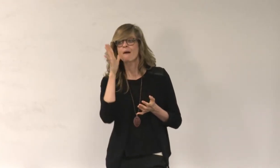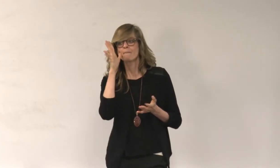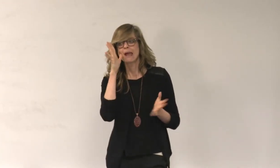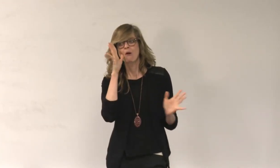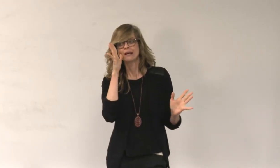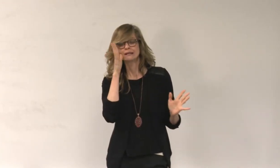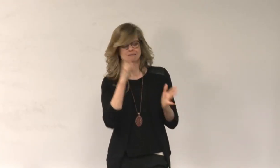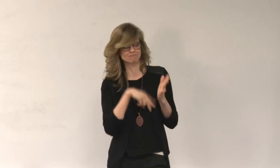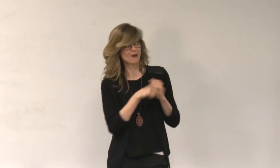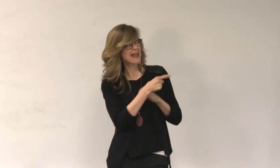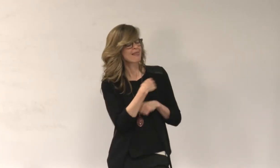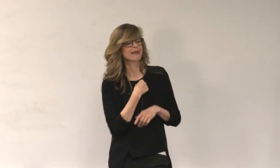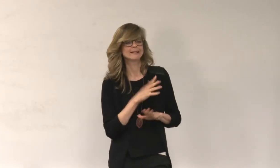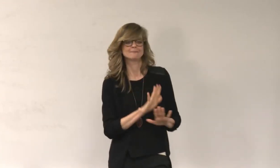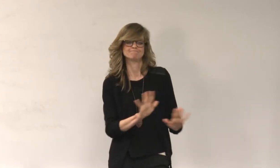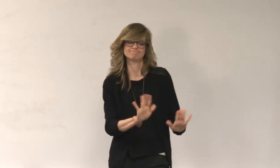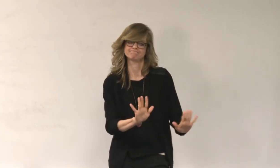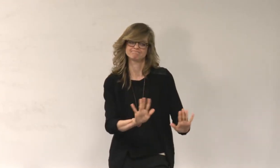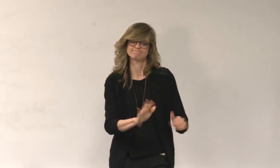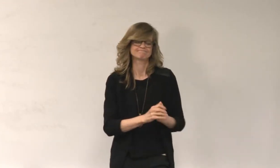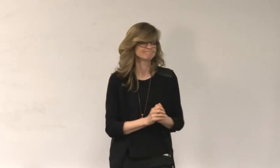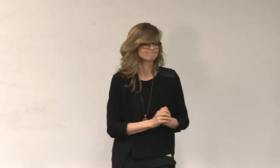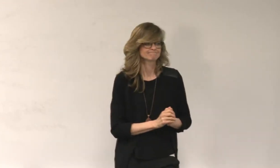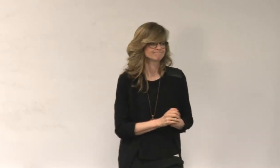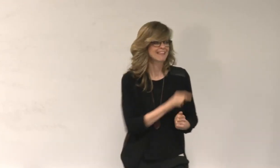SO, MY PARENTS READ THIS ARTICLE